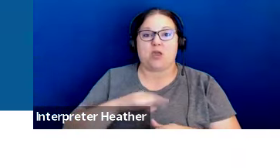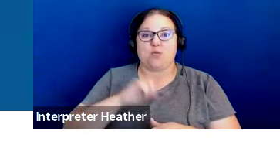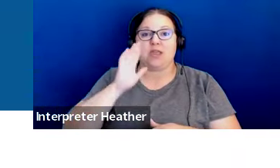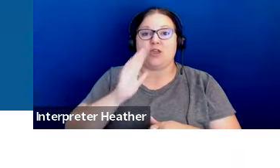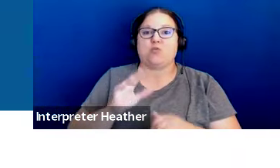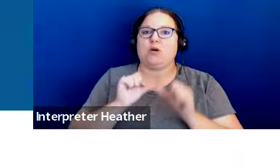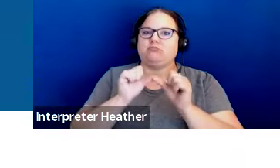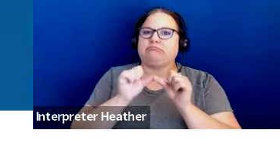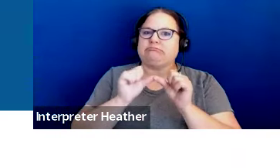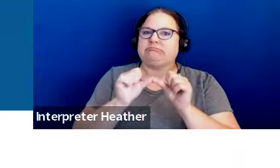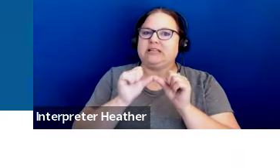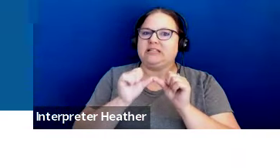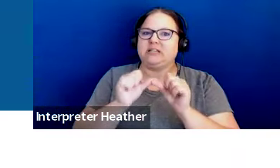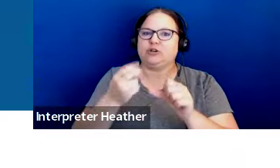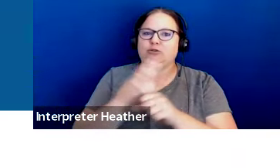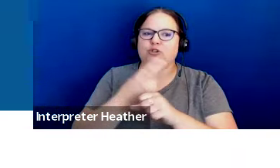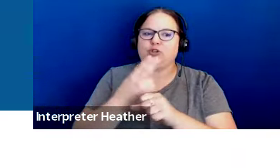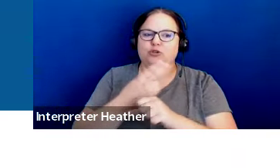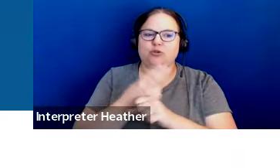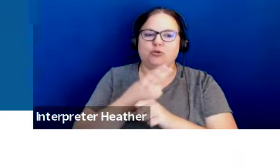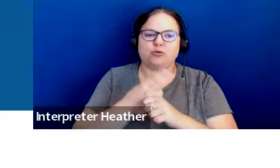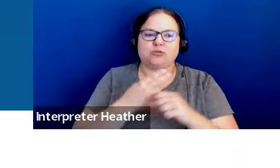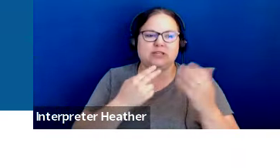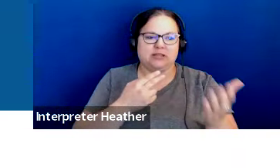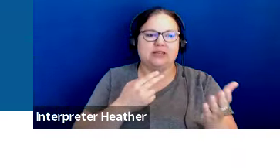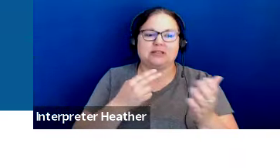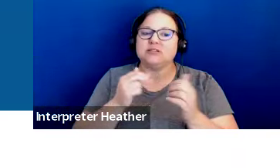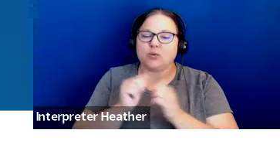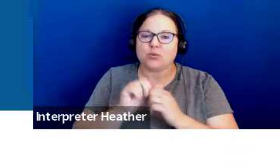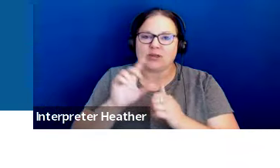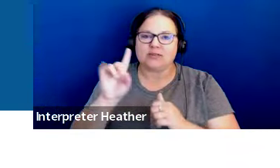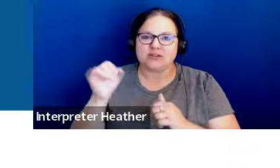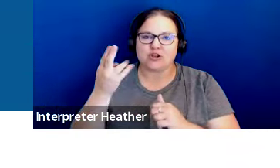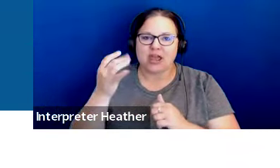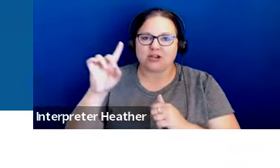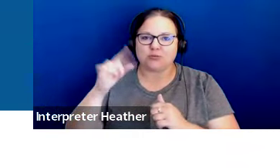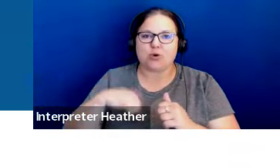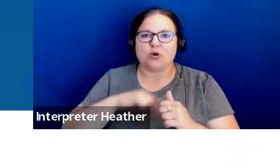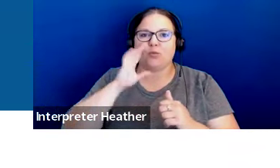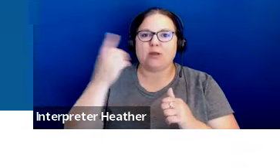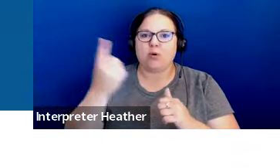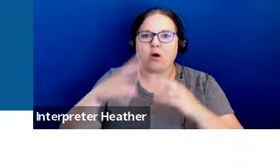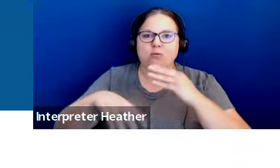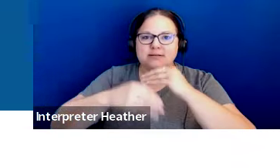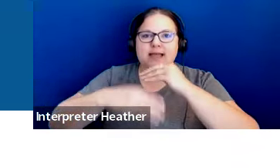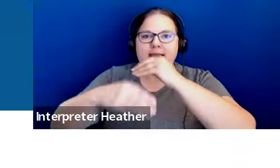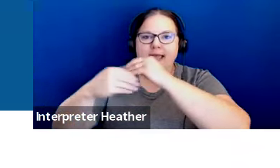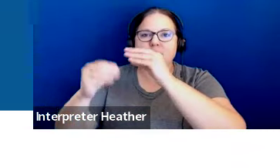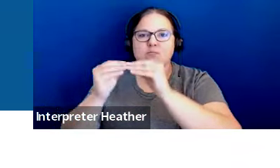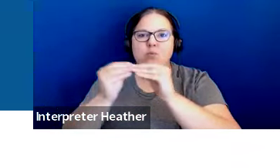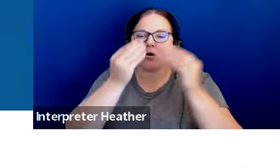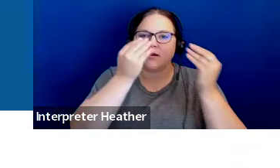of YHS and YRBS on the dashboard, add in more data sources and continue to enhance our racial